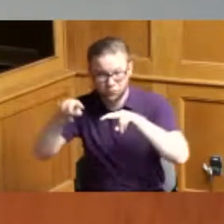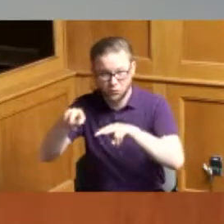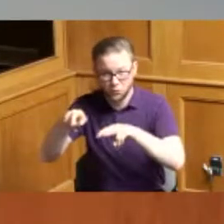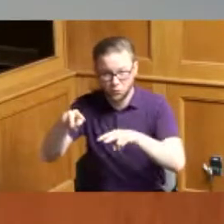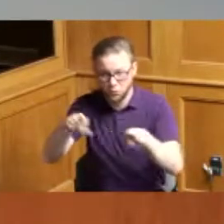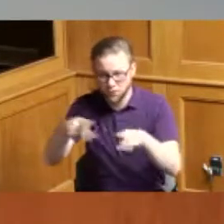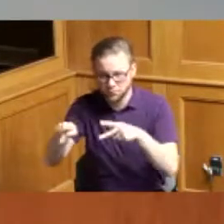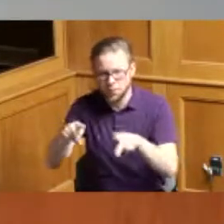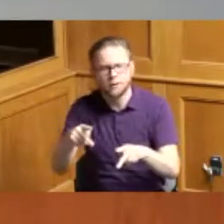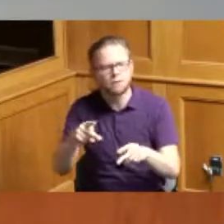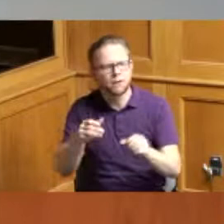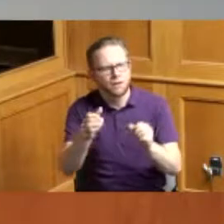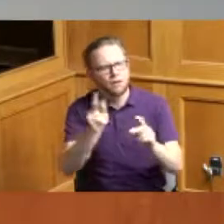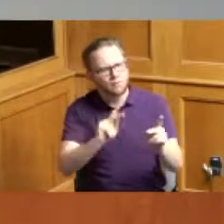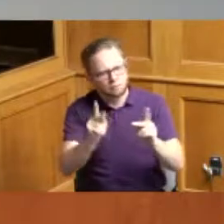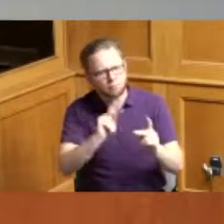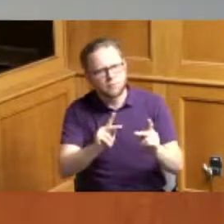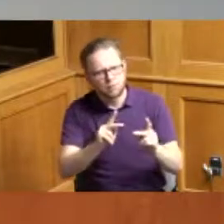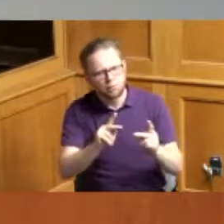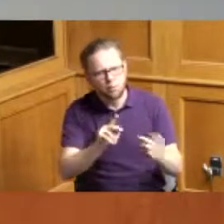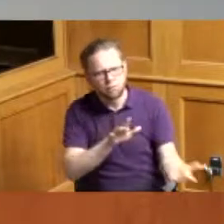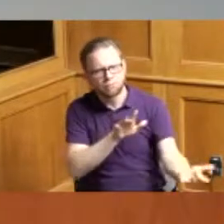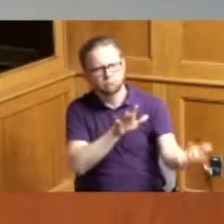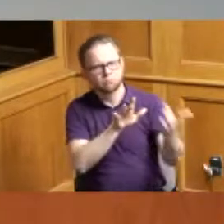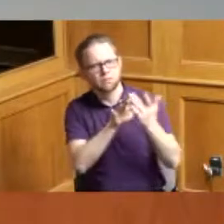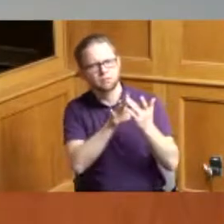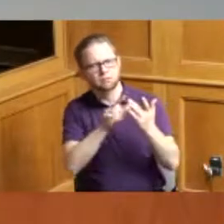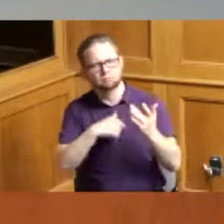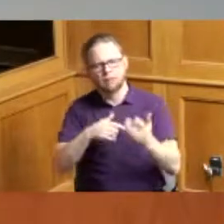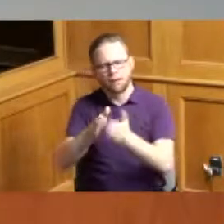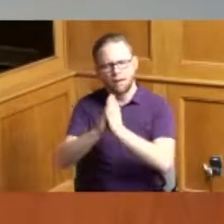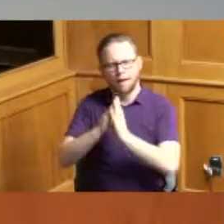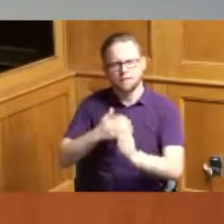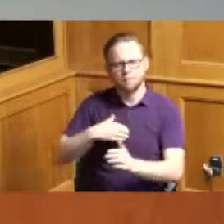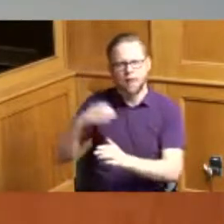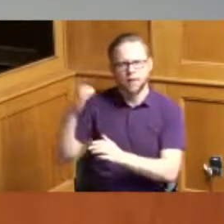from constituents and I ask Gina Marsh my Chief of Staff to try to pull together because I wasn't